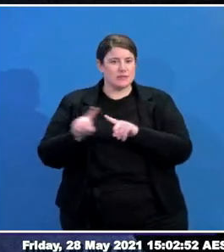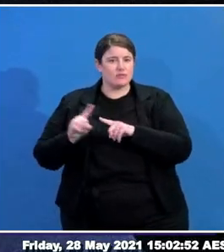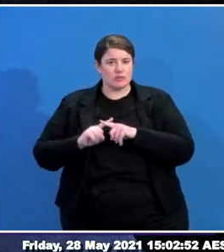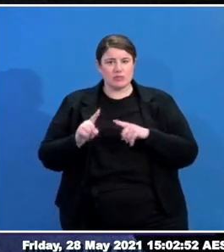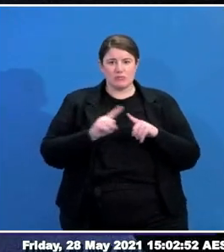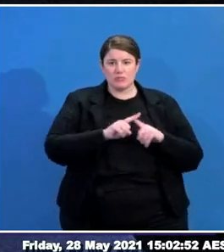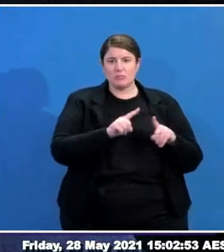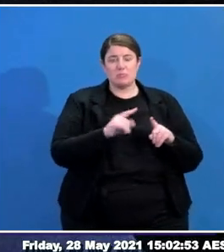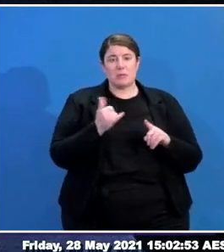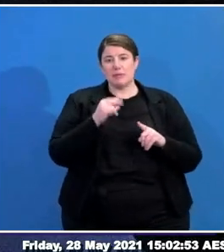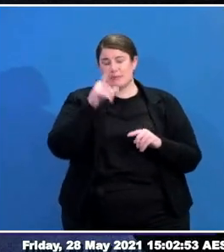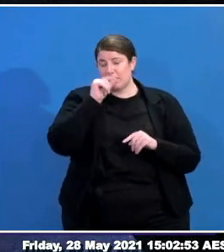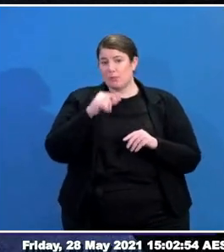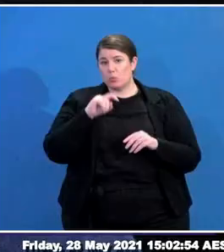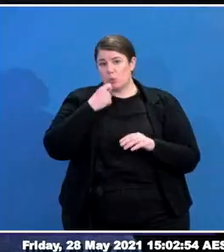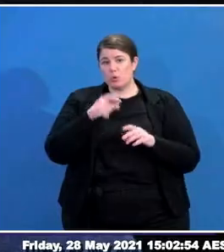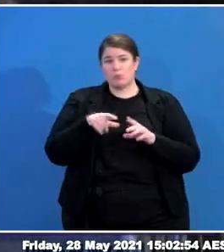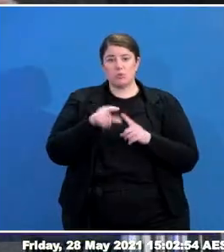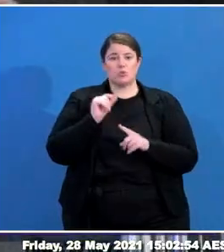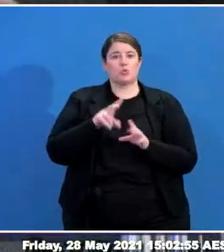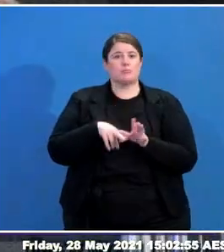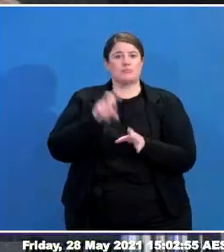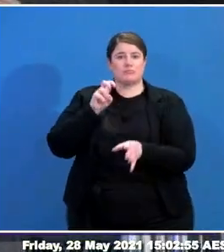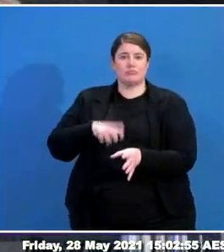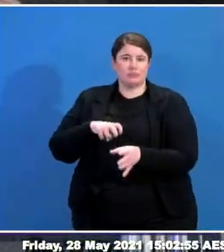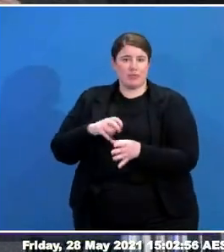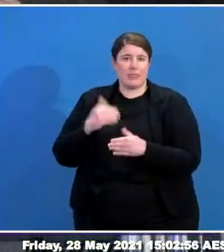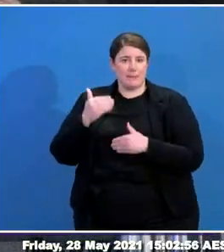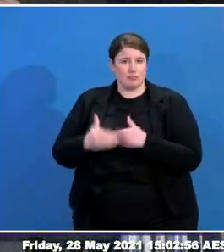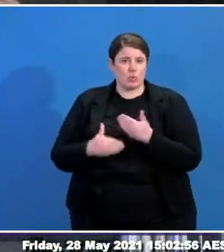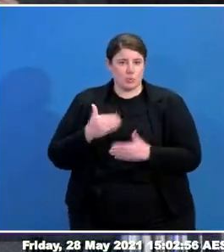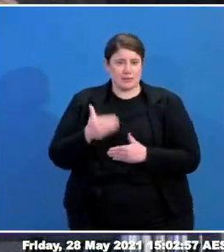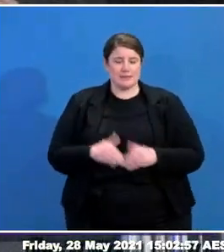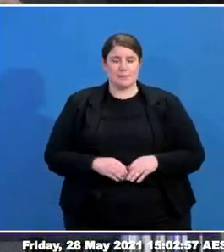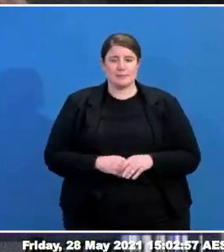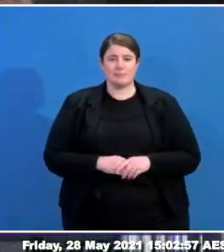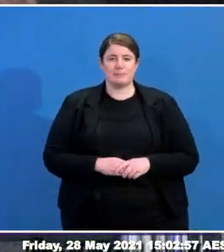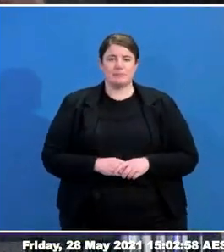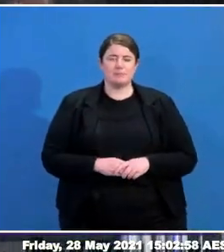who might choose to exit the process. You tell us at paragraph 28 that the Sunnyfield stage one audit